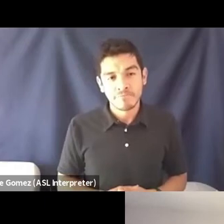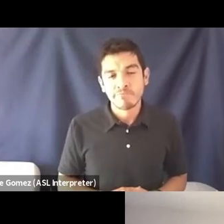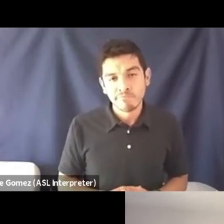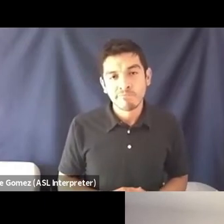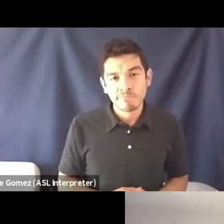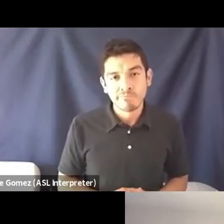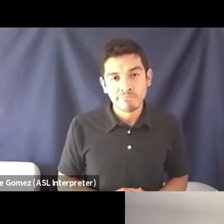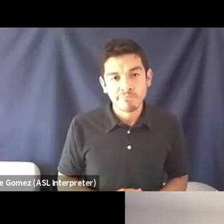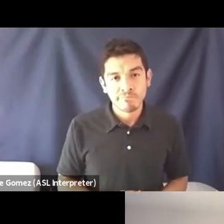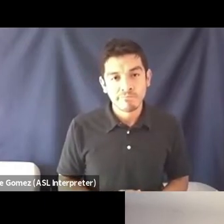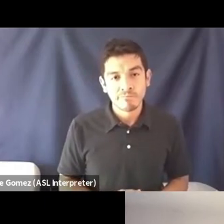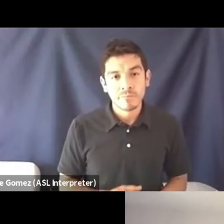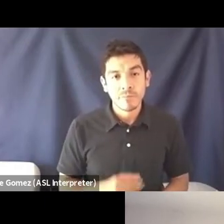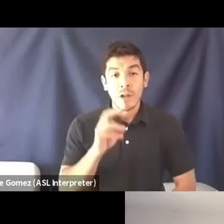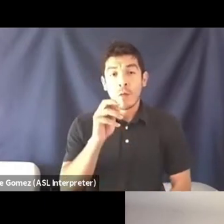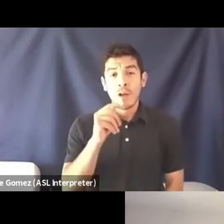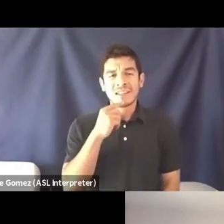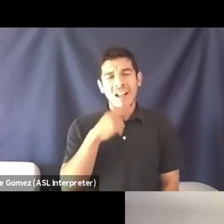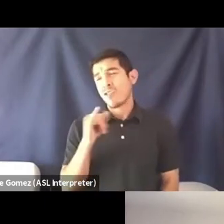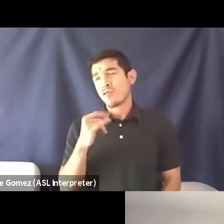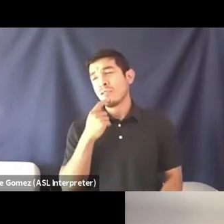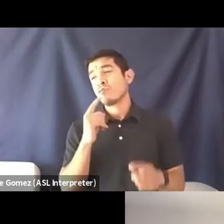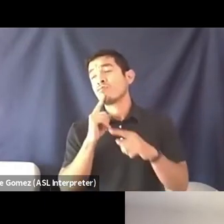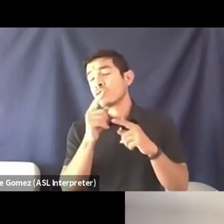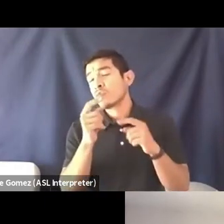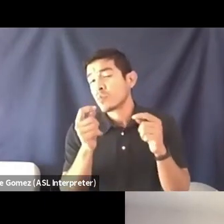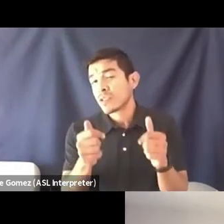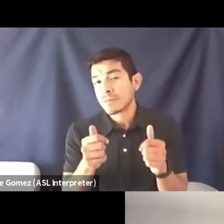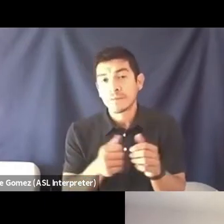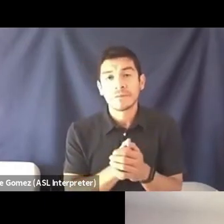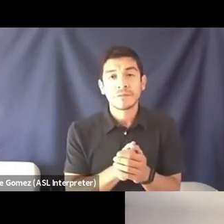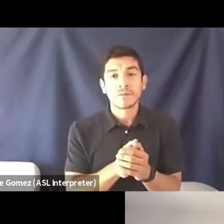I'd also say really quick that when the story first came out,